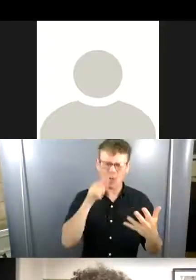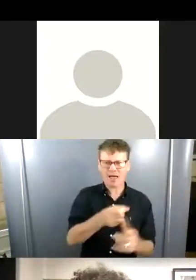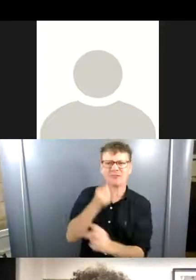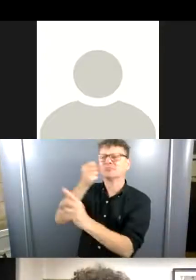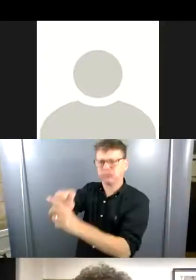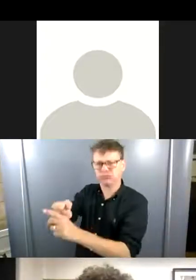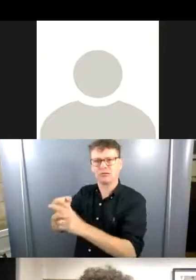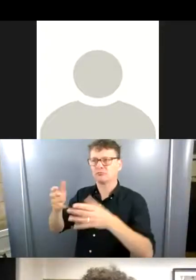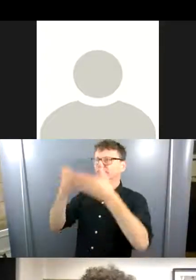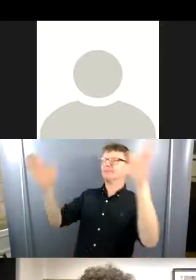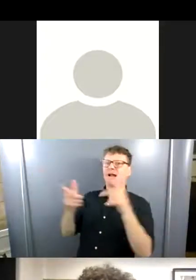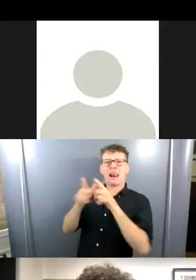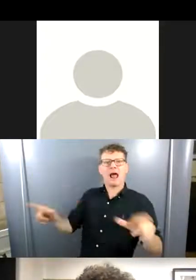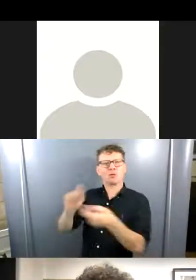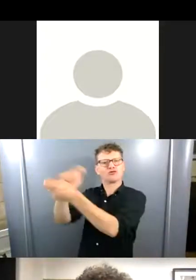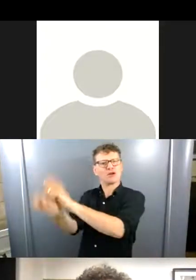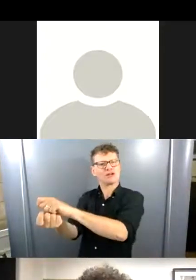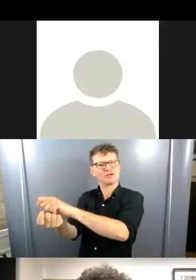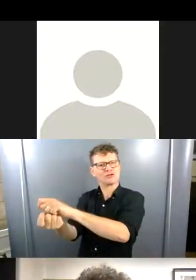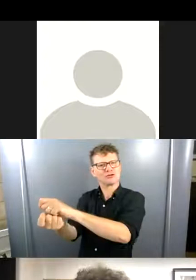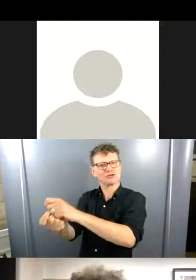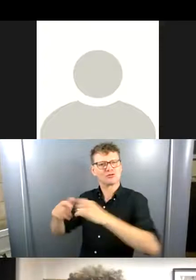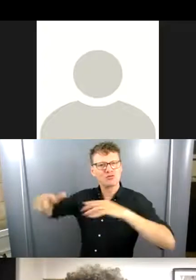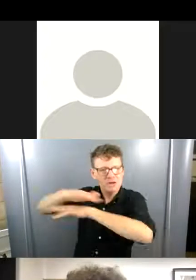as a consequence of bilingual cognition in these communities